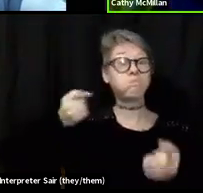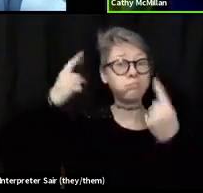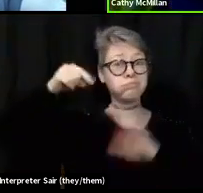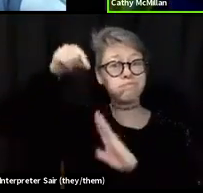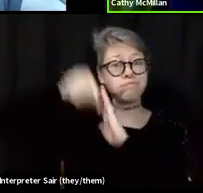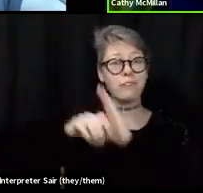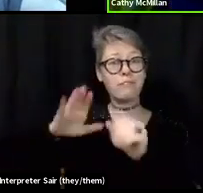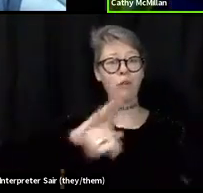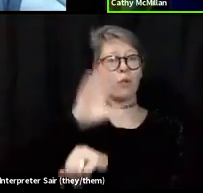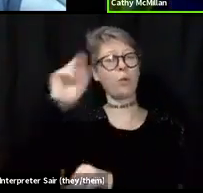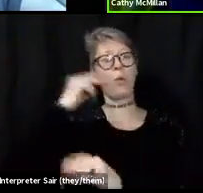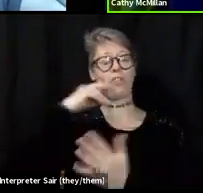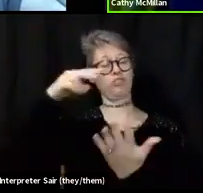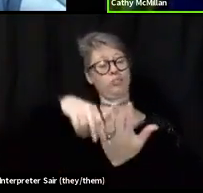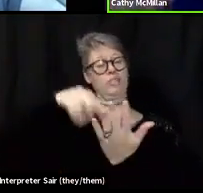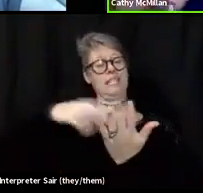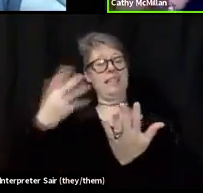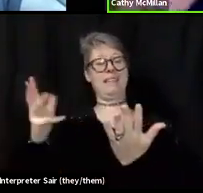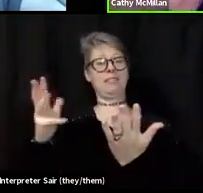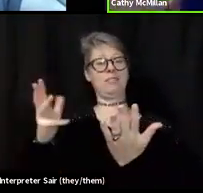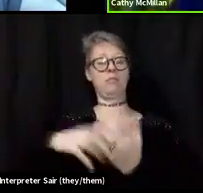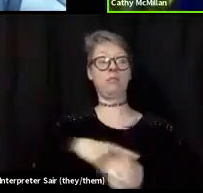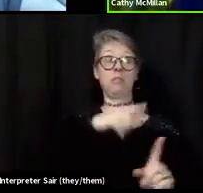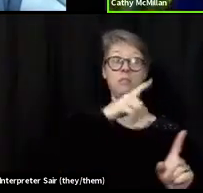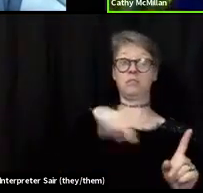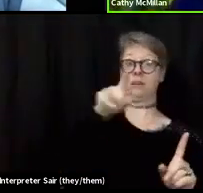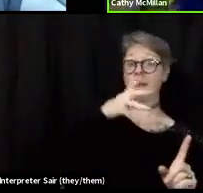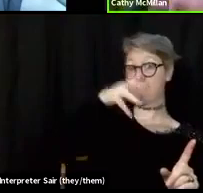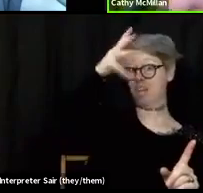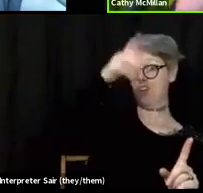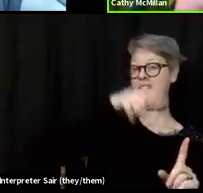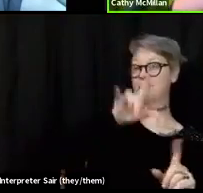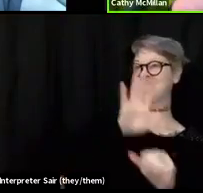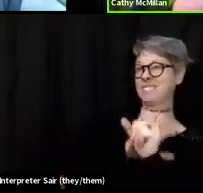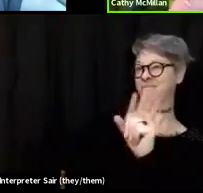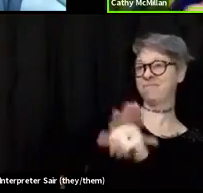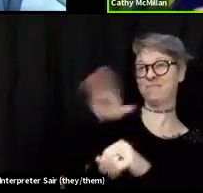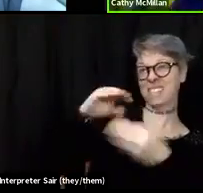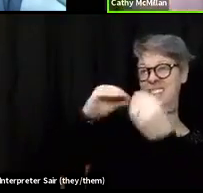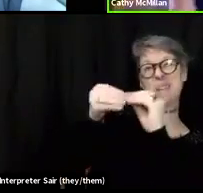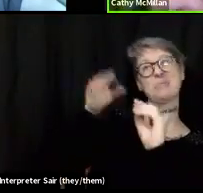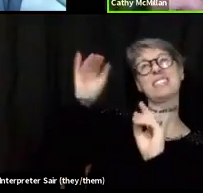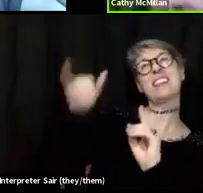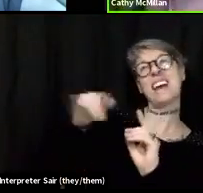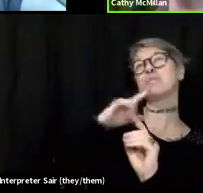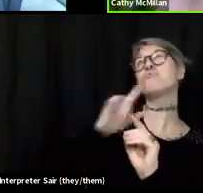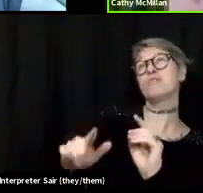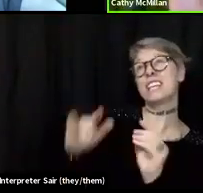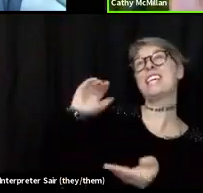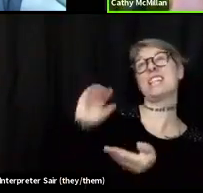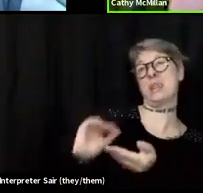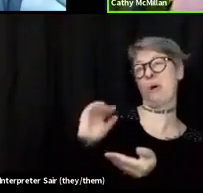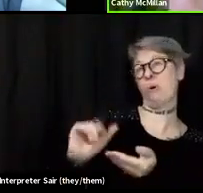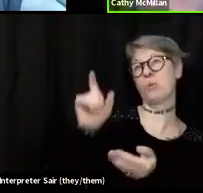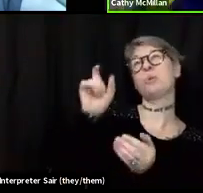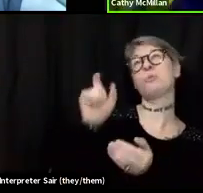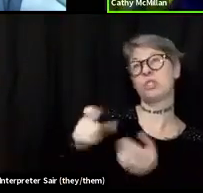hat it says on the last hat it says on the last line they're not reading the numbers and they're not reading the numbers. And as a parent, you know And as a parent, you need to go through those numbers and say hey that's really low.